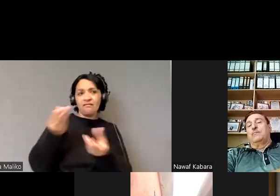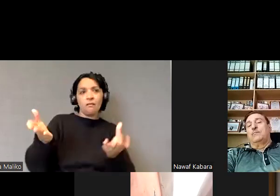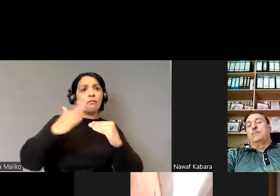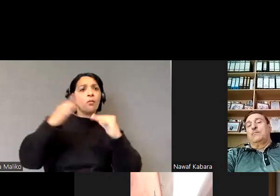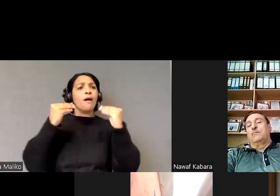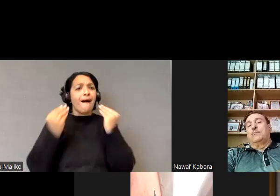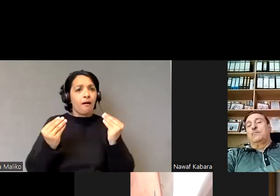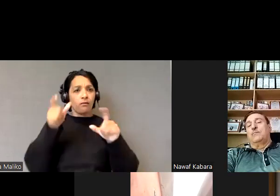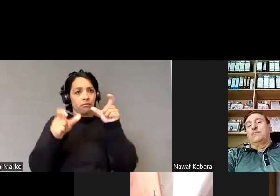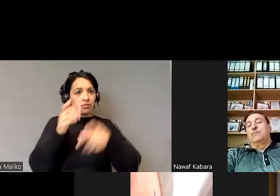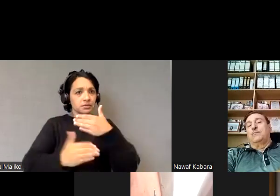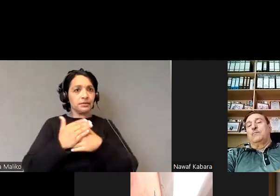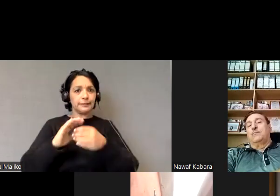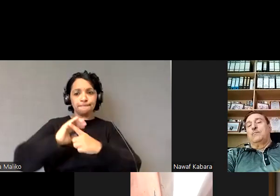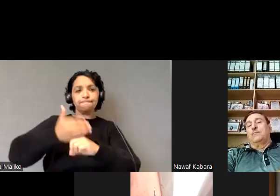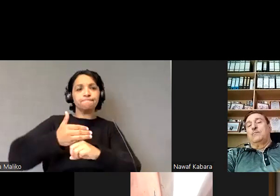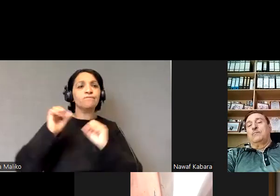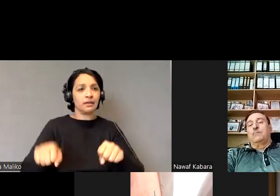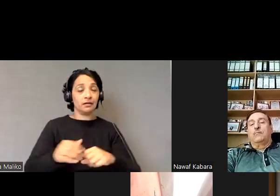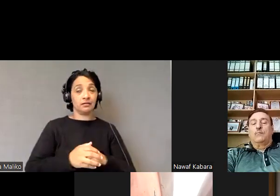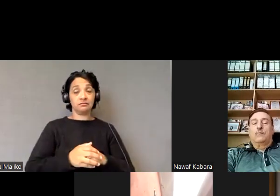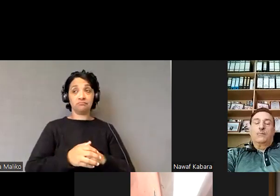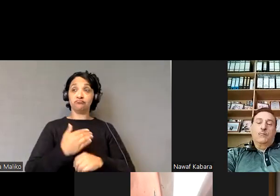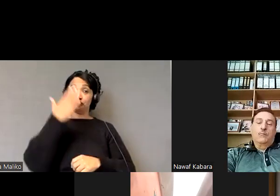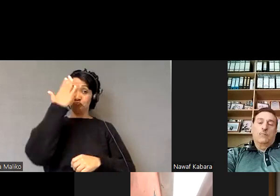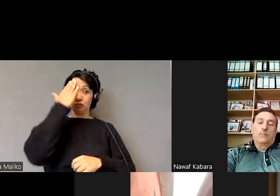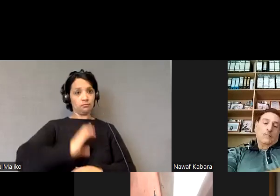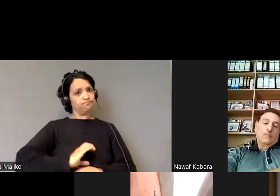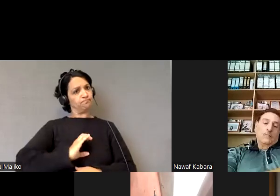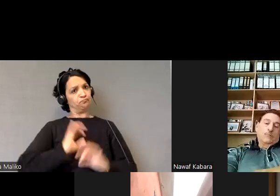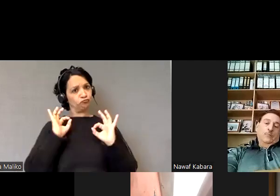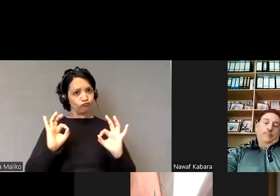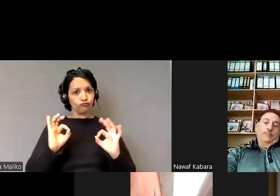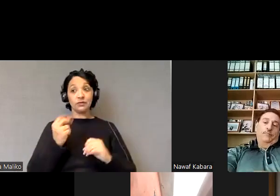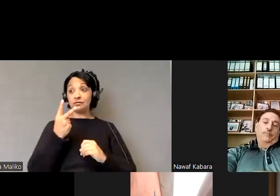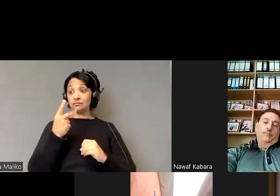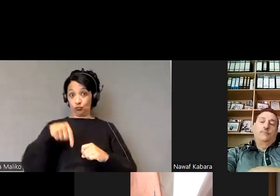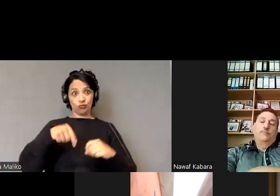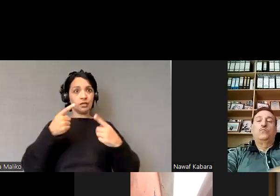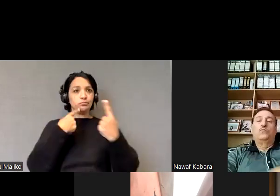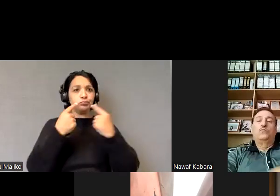And I'm confident that after today's discussing with the distinguished panelists, we'll get